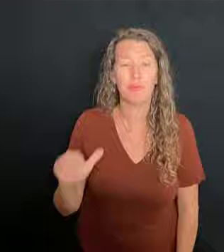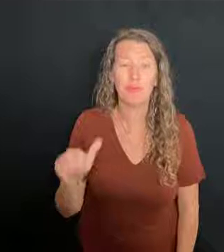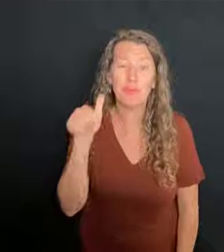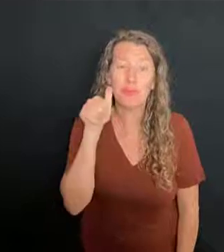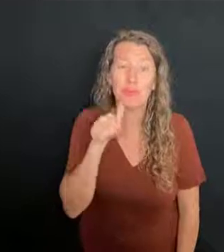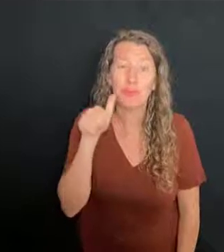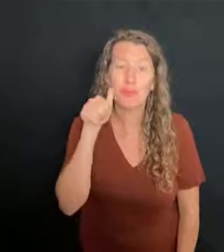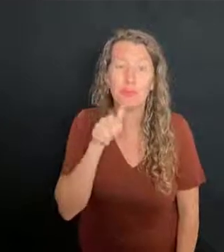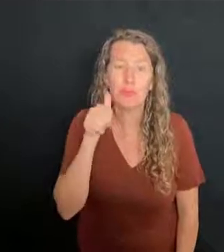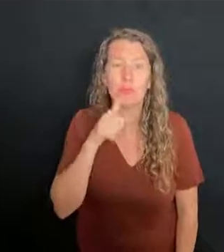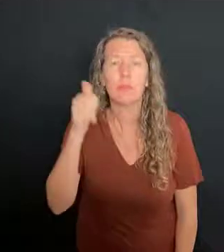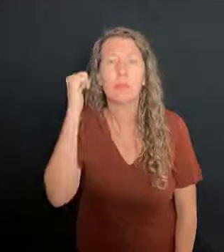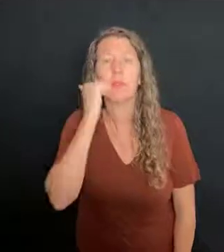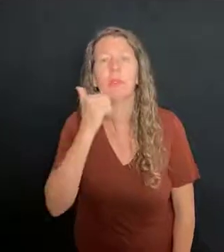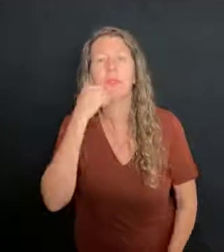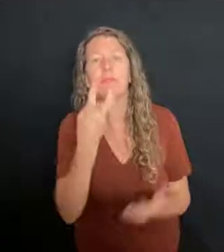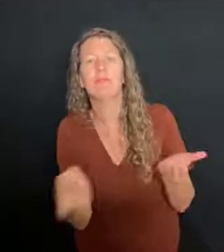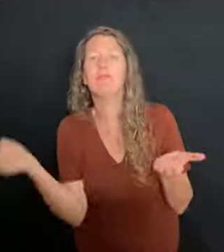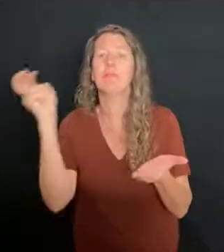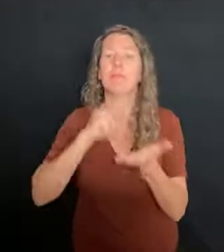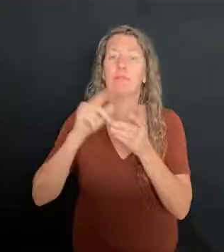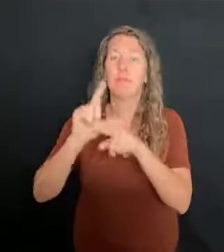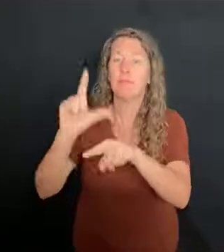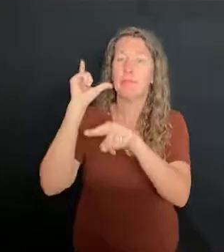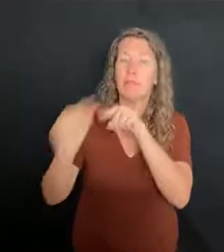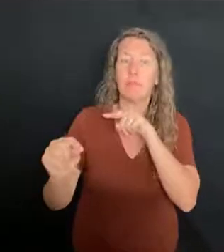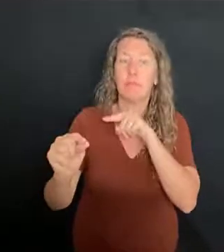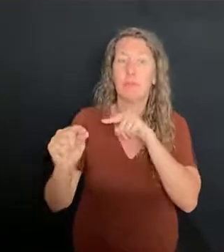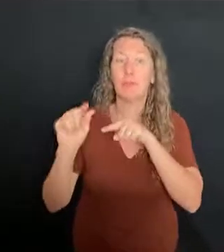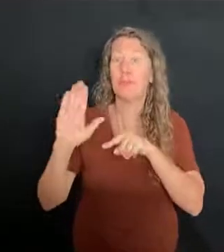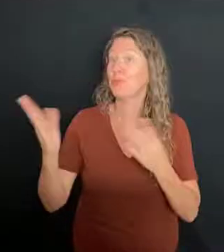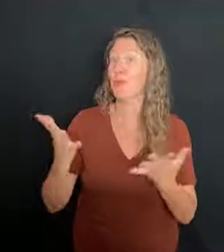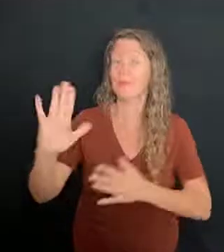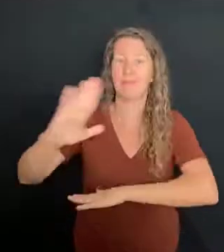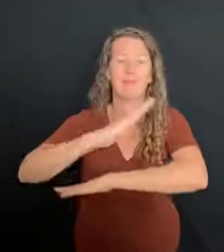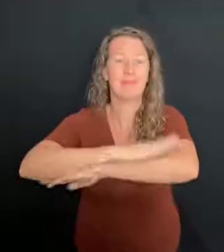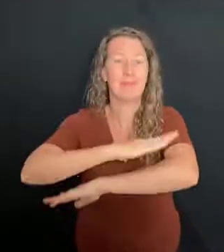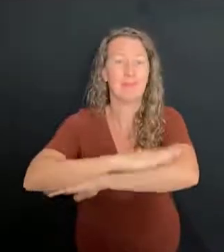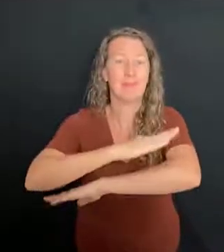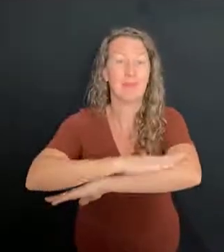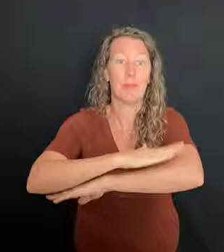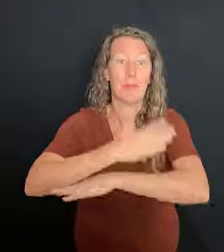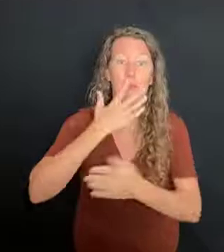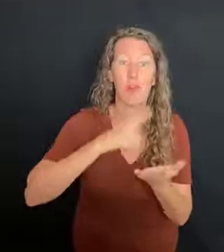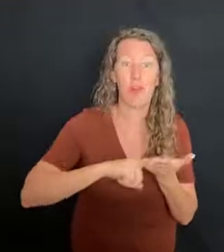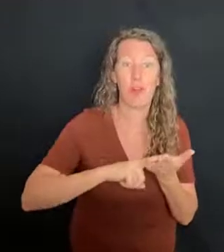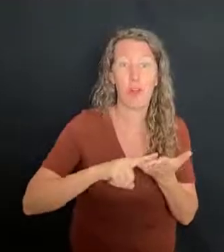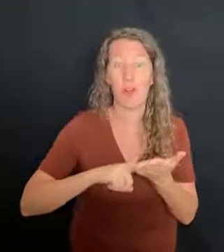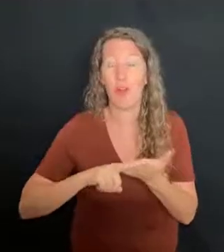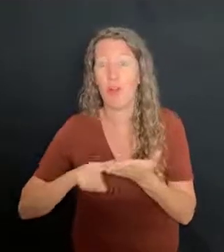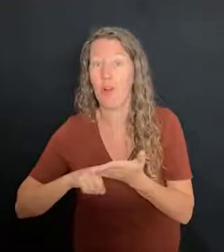with a big imagination. Every day, she would wake up and run straight to her coloring table.